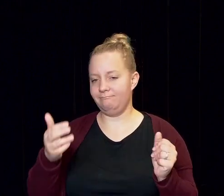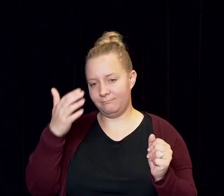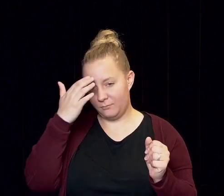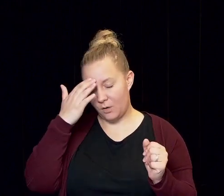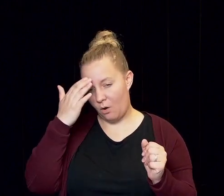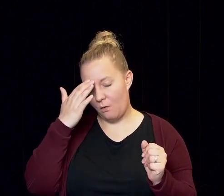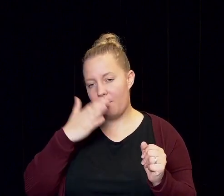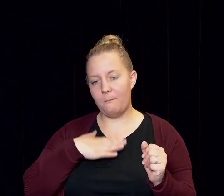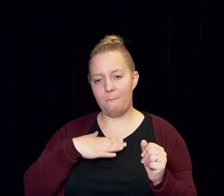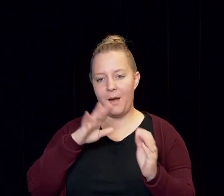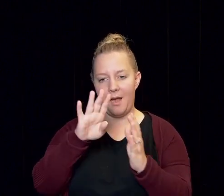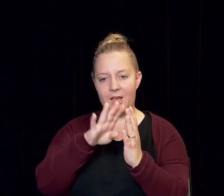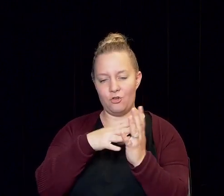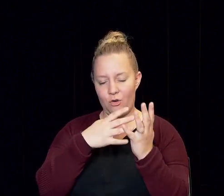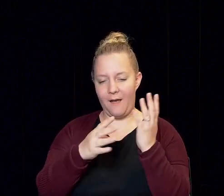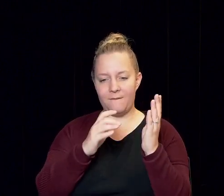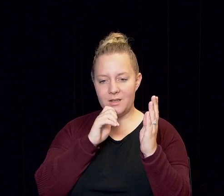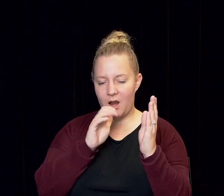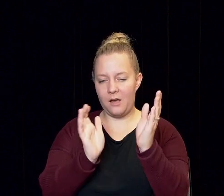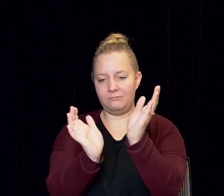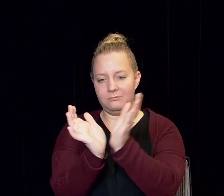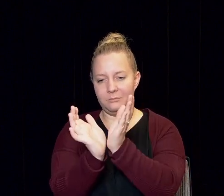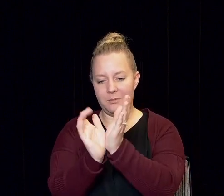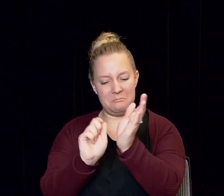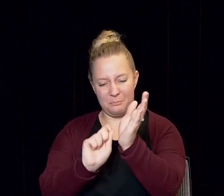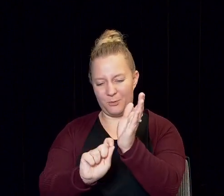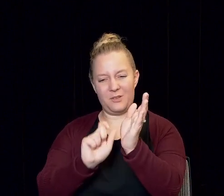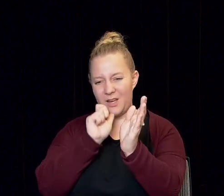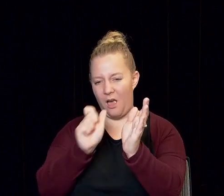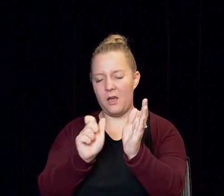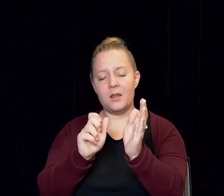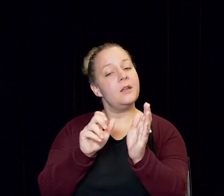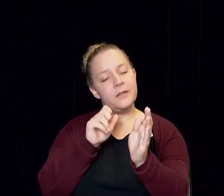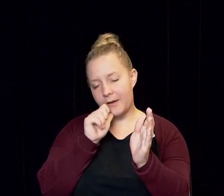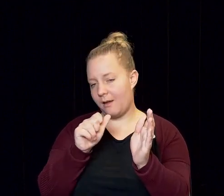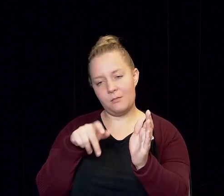did not hit the origin so that's not looking good for me for it's being proportionate.